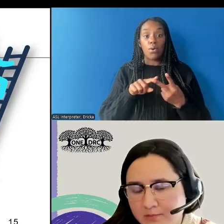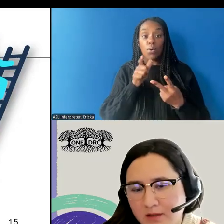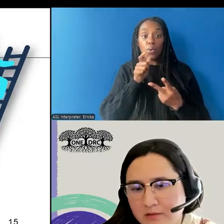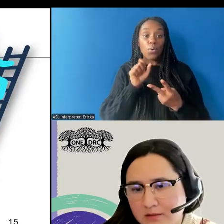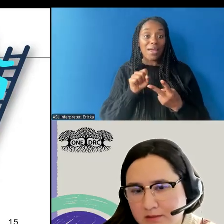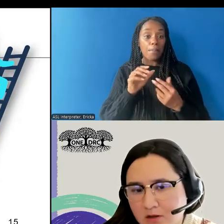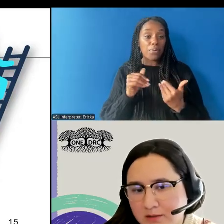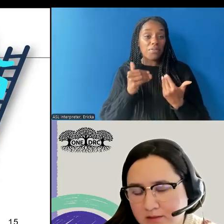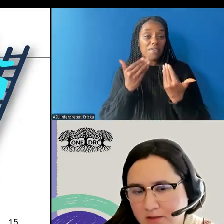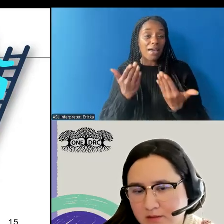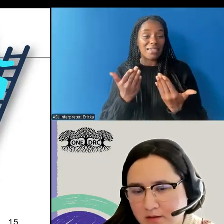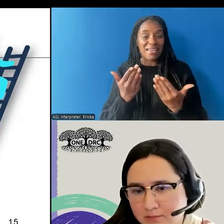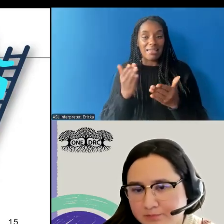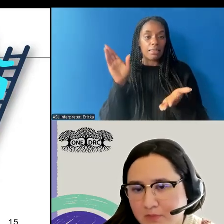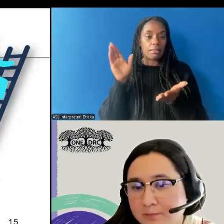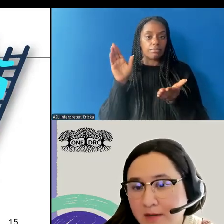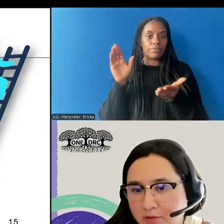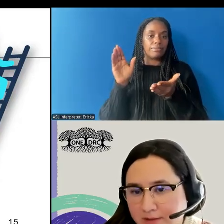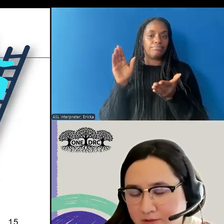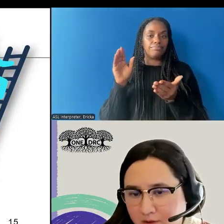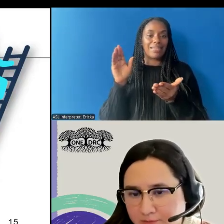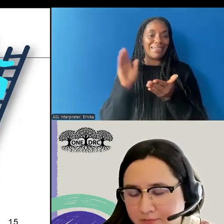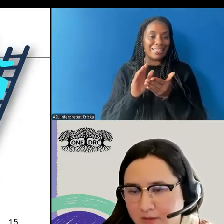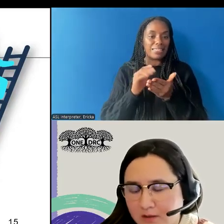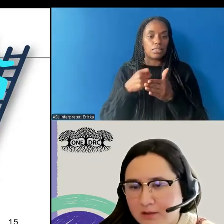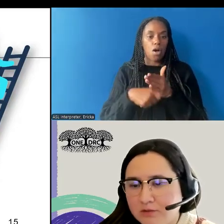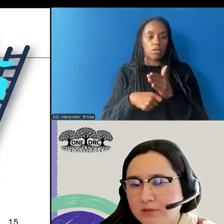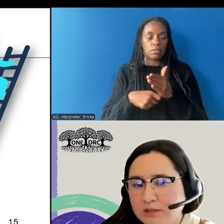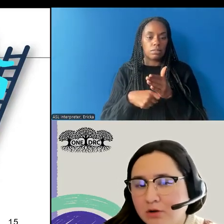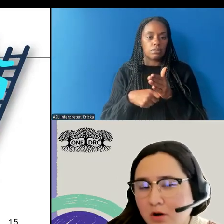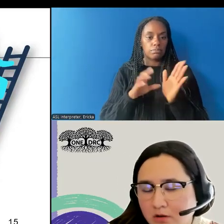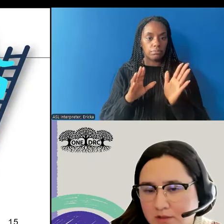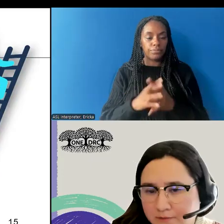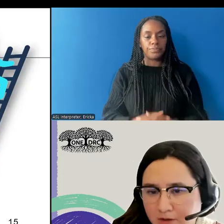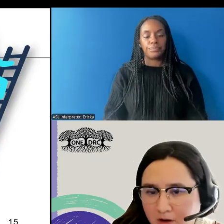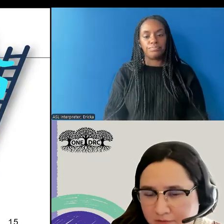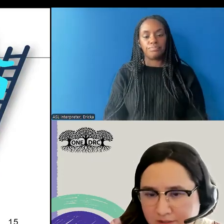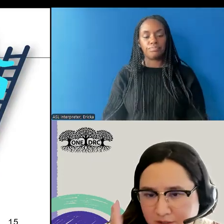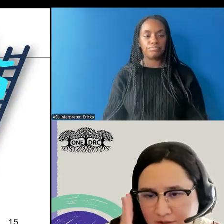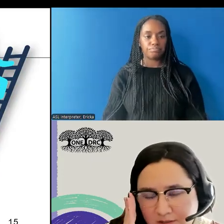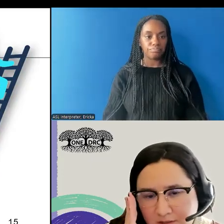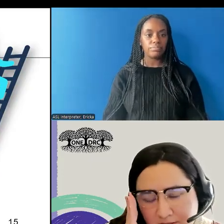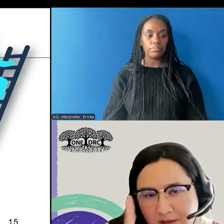in the least costly, manner as well. And so these are all different conversations